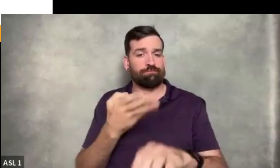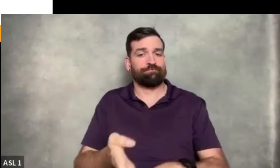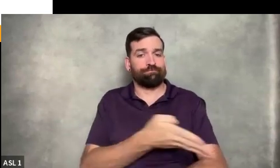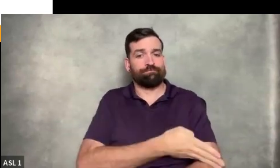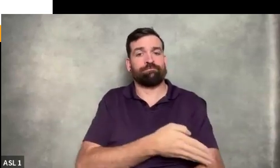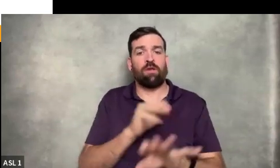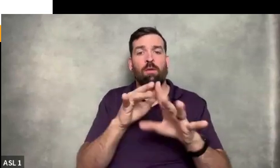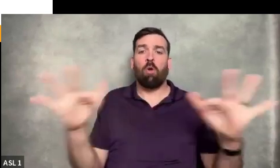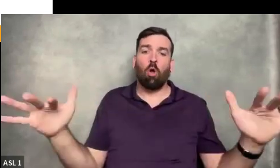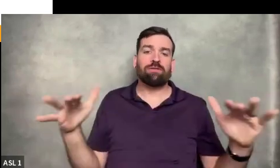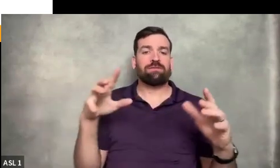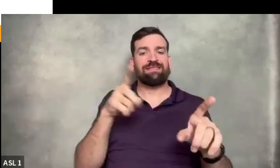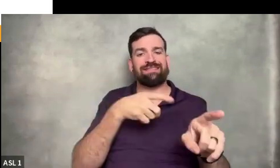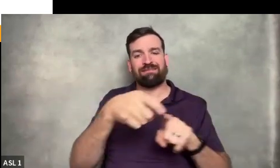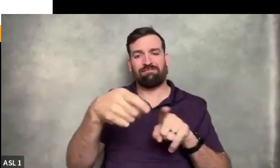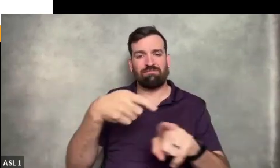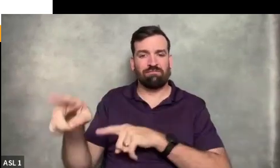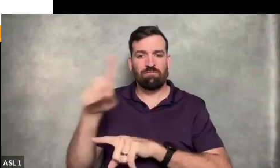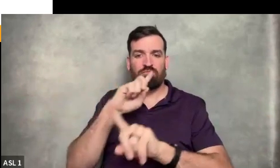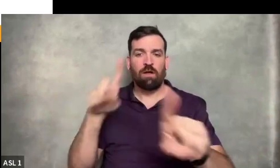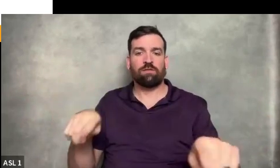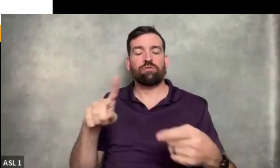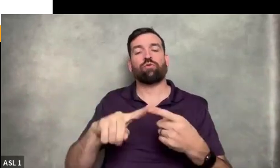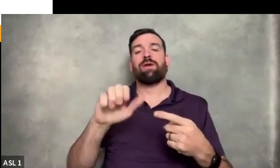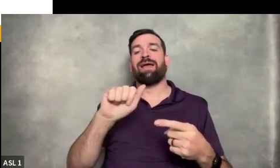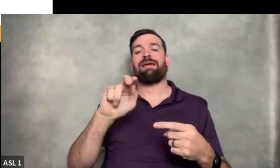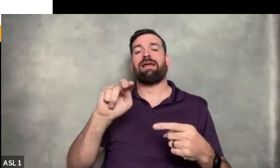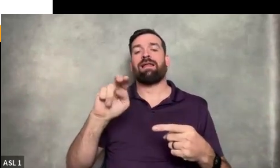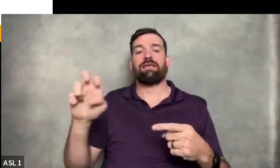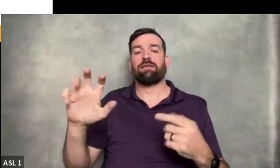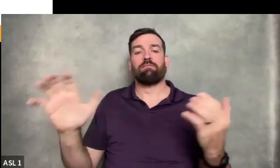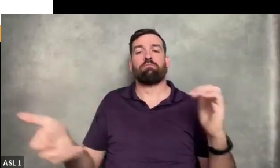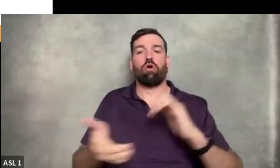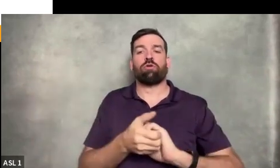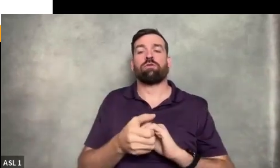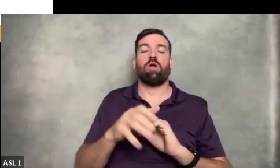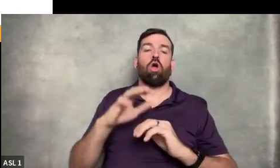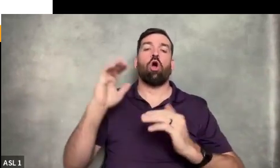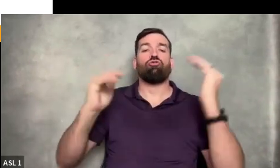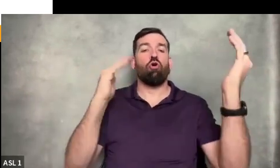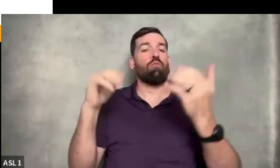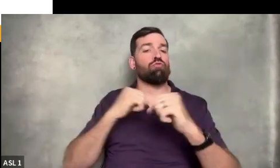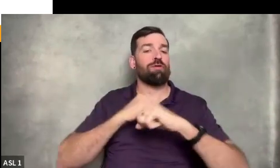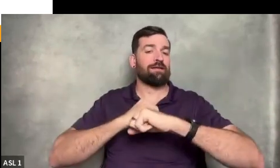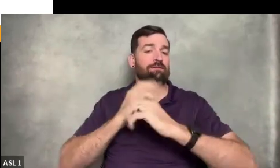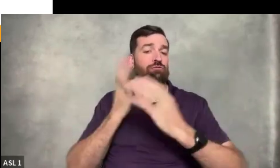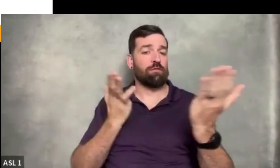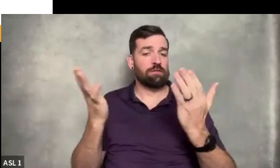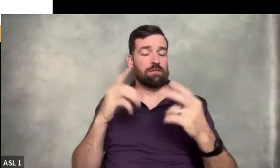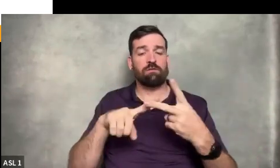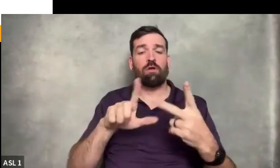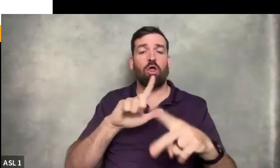responses to ANE to involve partners like Adult Protective Services, long-term care Ombudsmen,